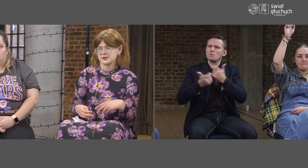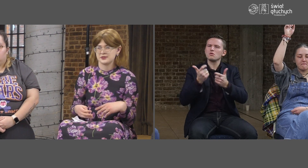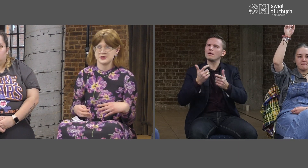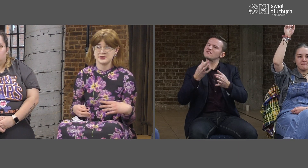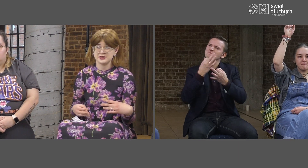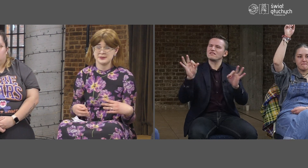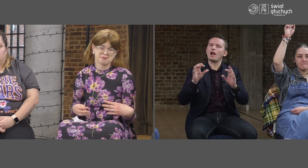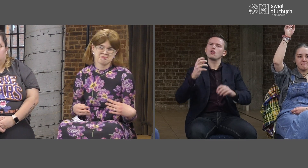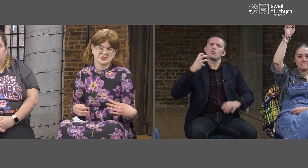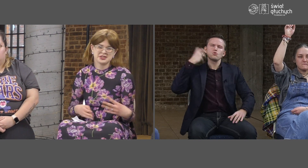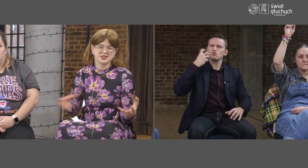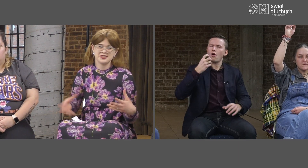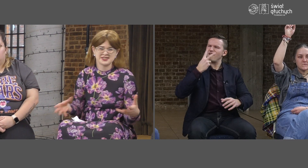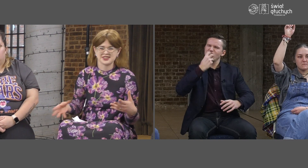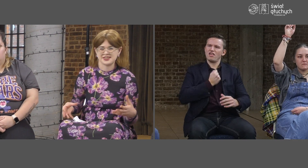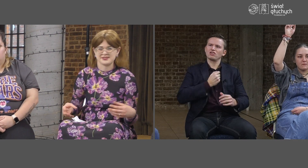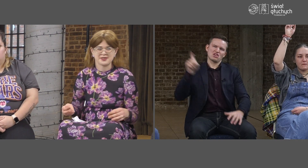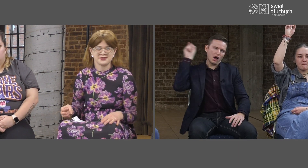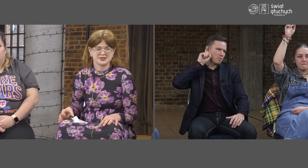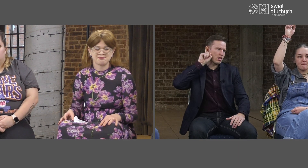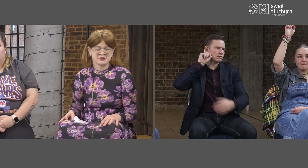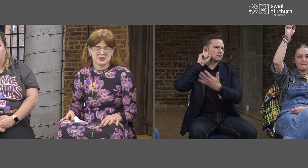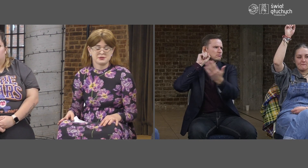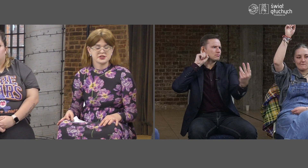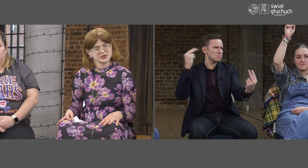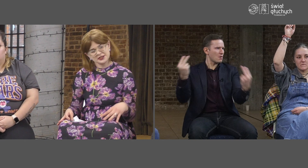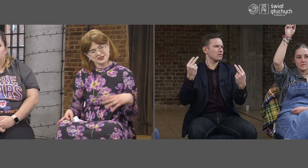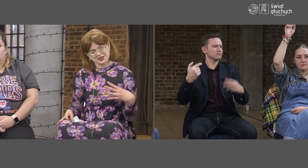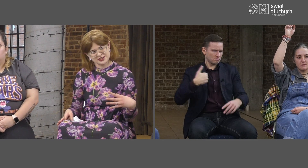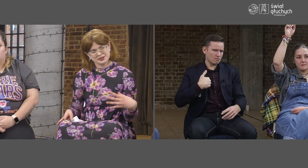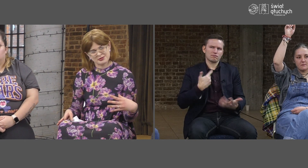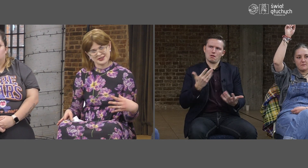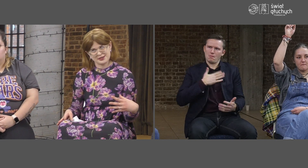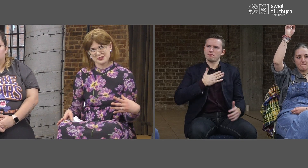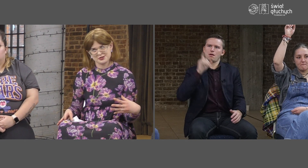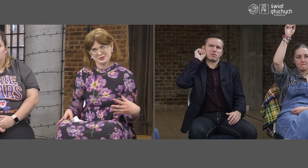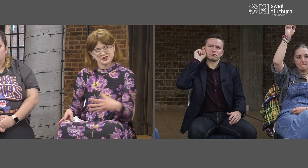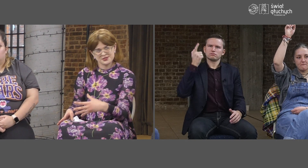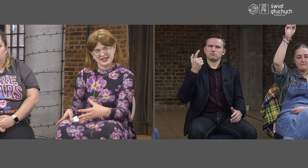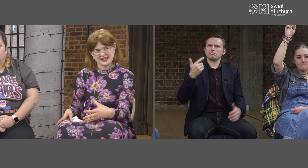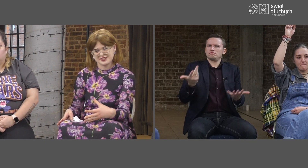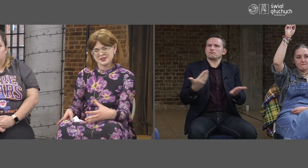I decided that I wanted to express myself through it (the hearing aid). It’s something that helps me understand the world.